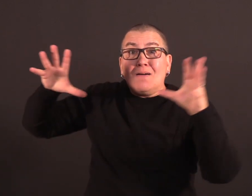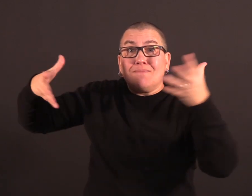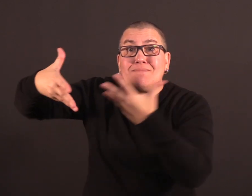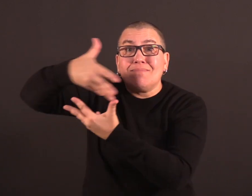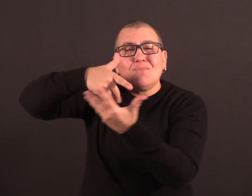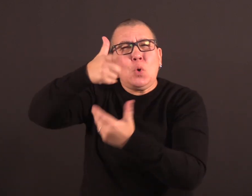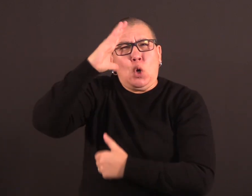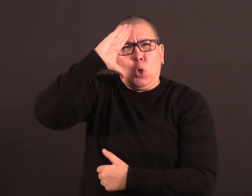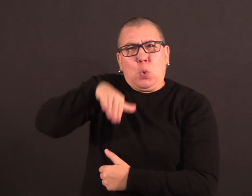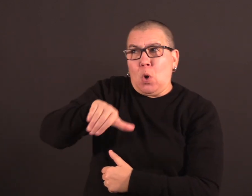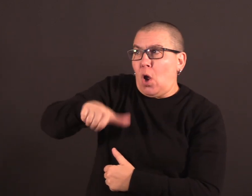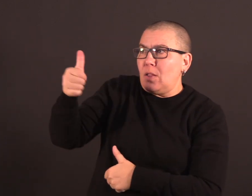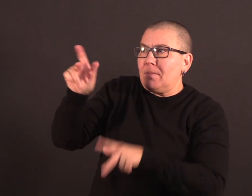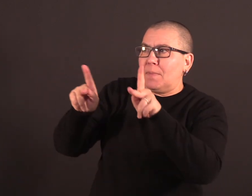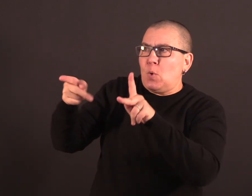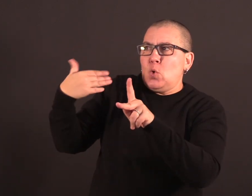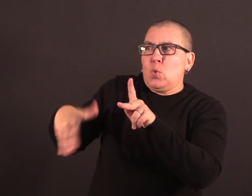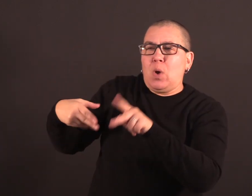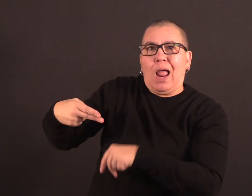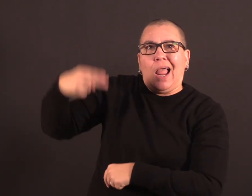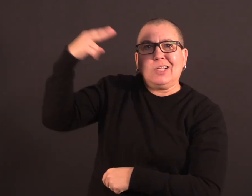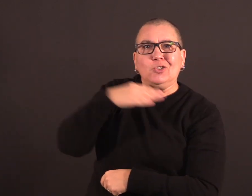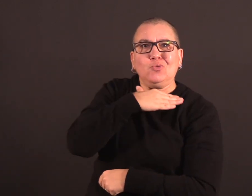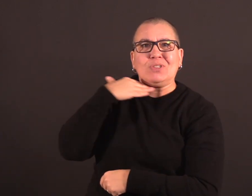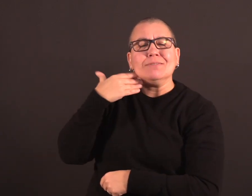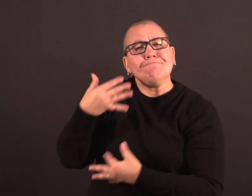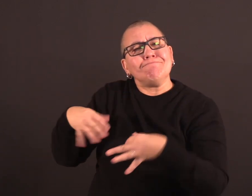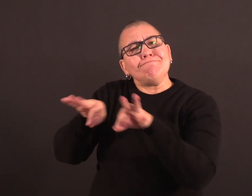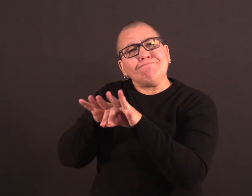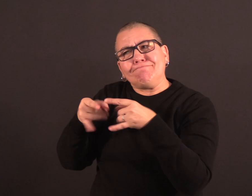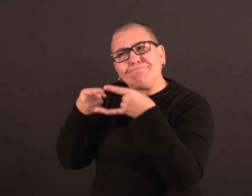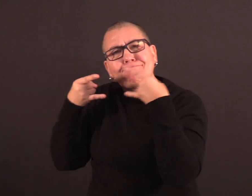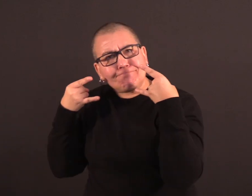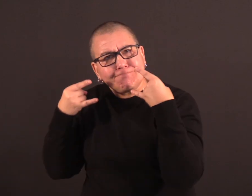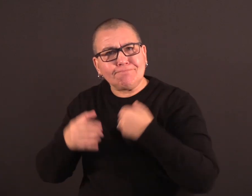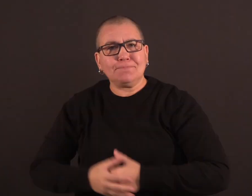indoor gatherings or when around people with higher risks.